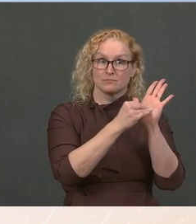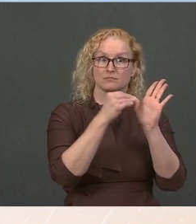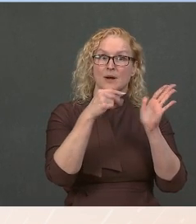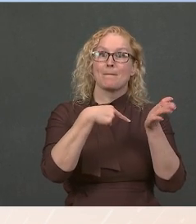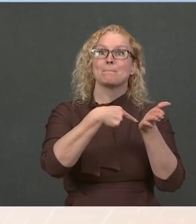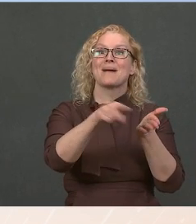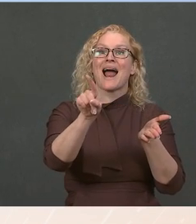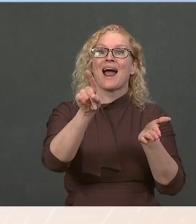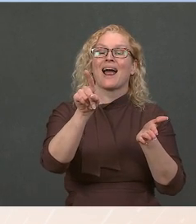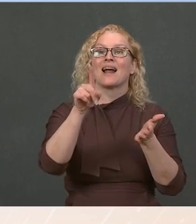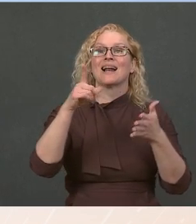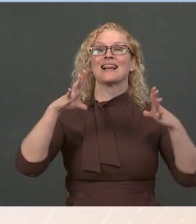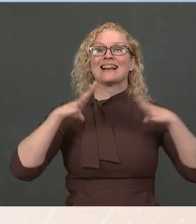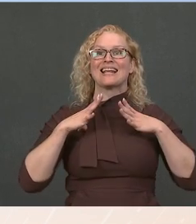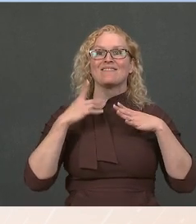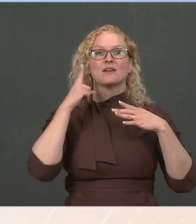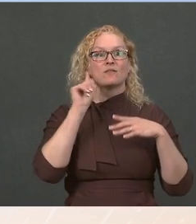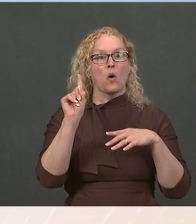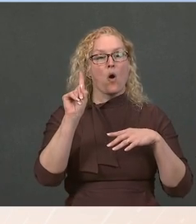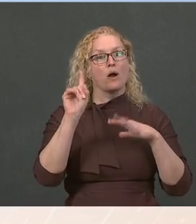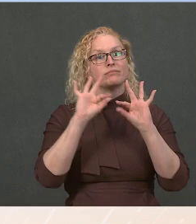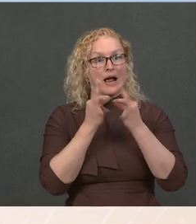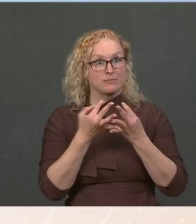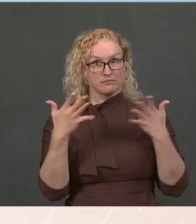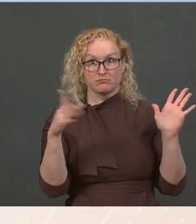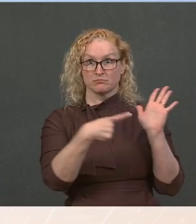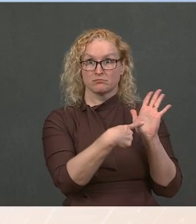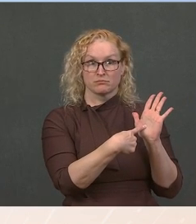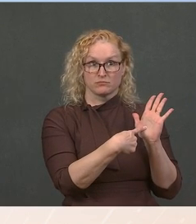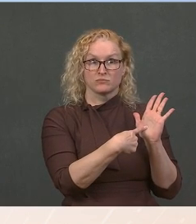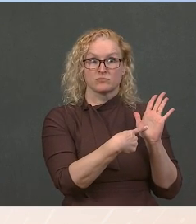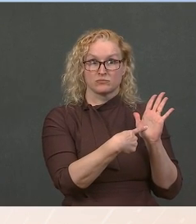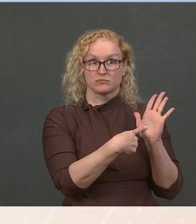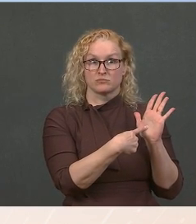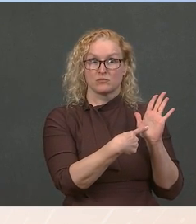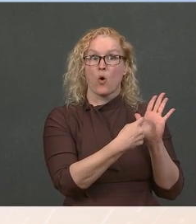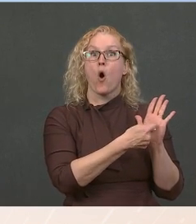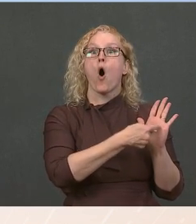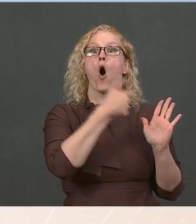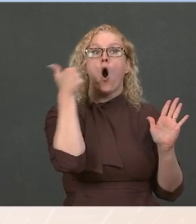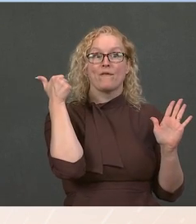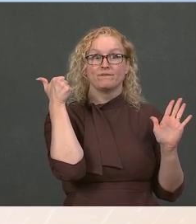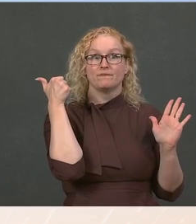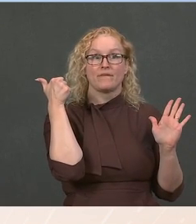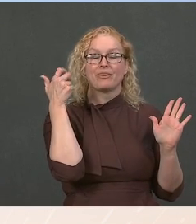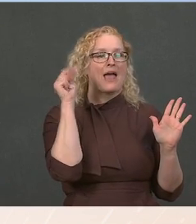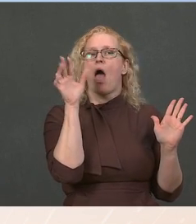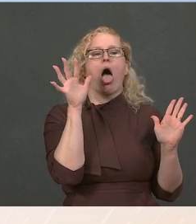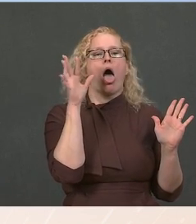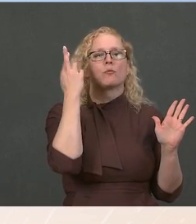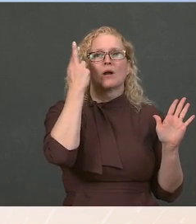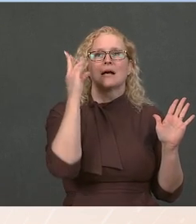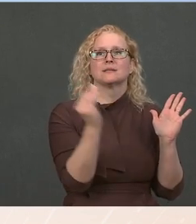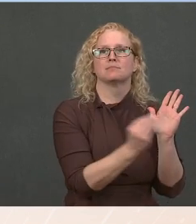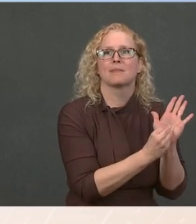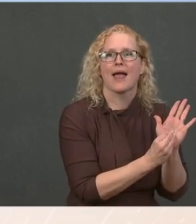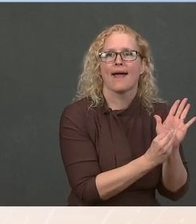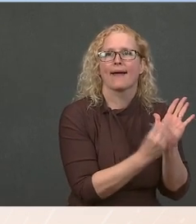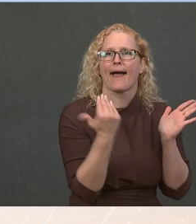and local tax deductions. All year, the White House has been saying that that would be too expensive to do. What changed? And why is the White House backing it now?